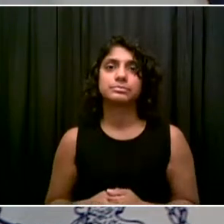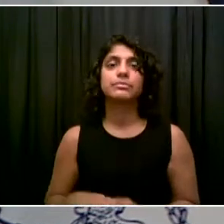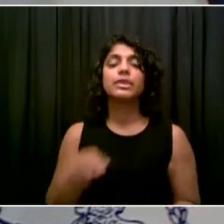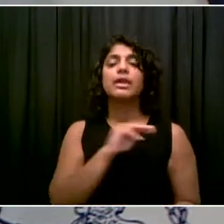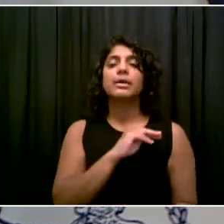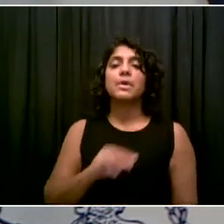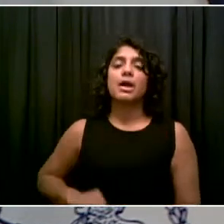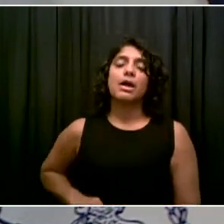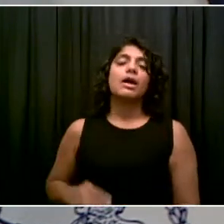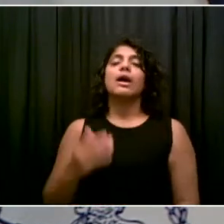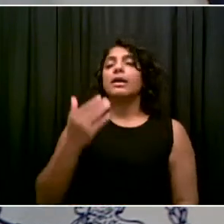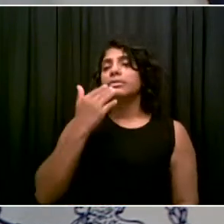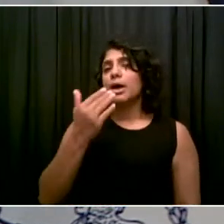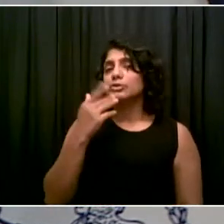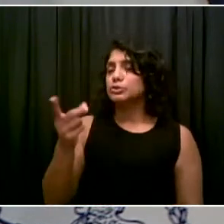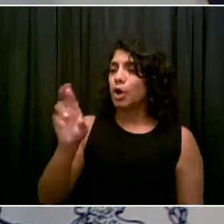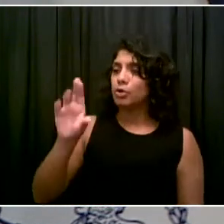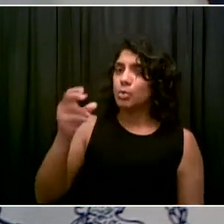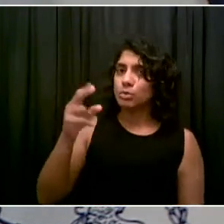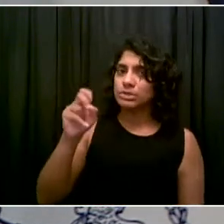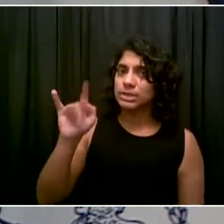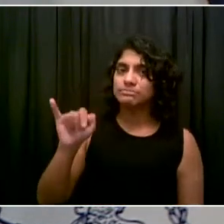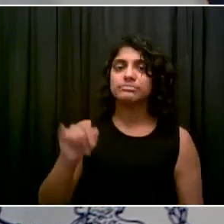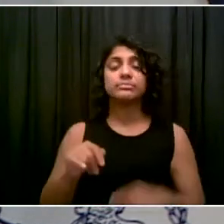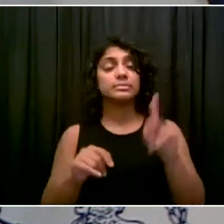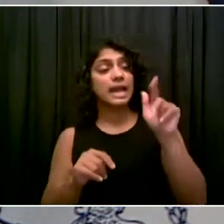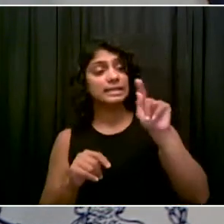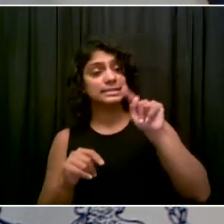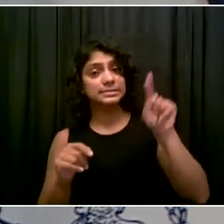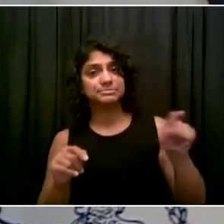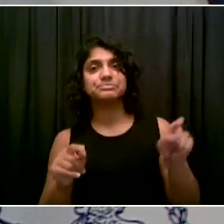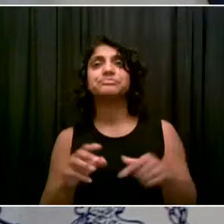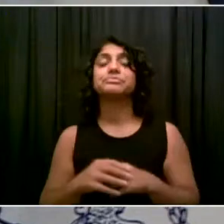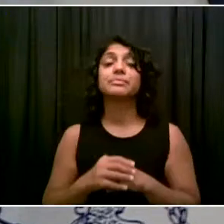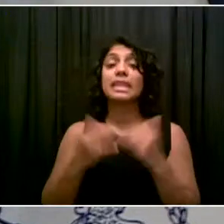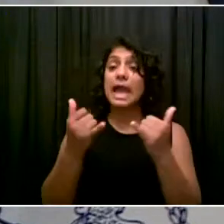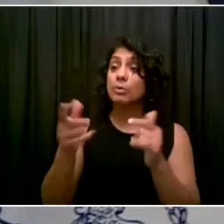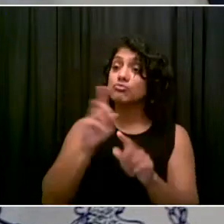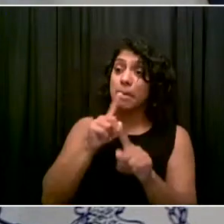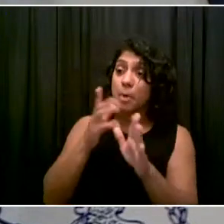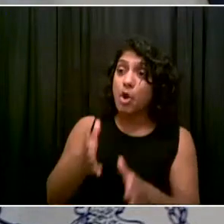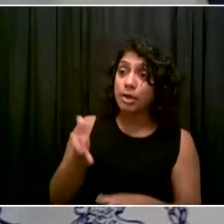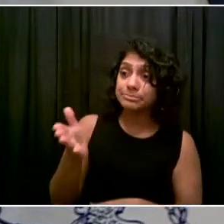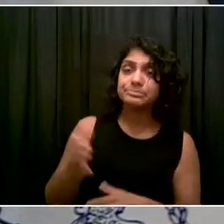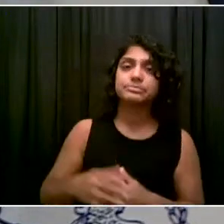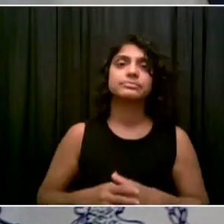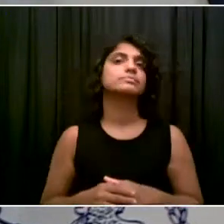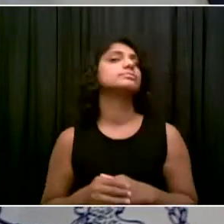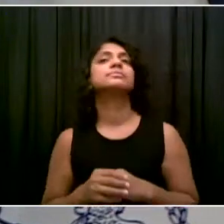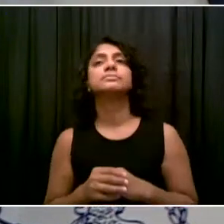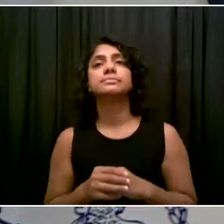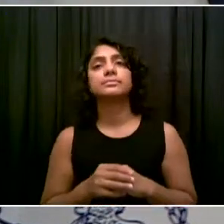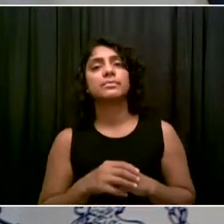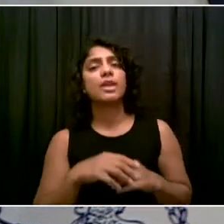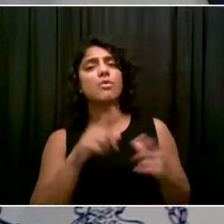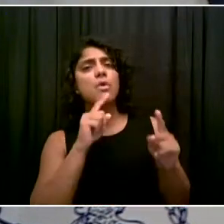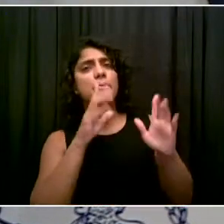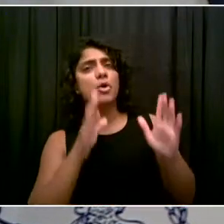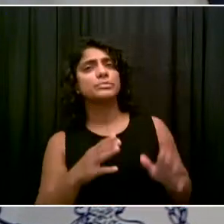VACCINATED AS QUICKLY AS POSSIBLE. GO AHEAD DANA. Reporter: